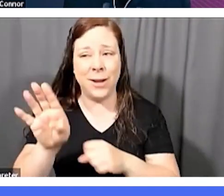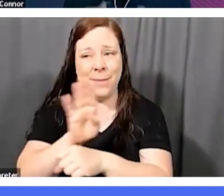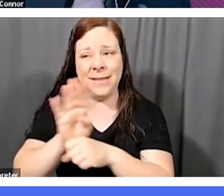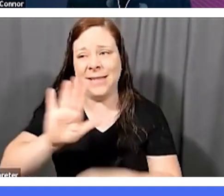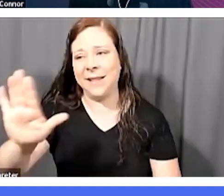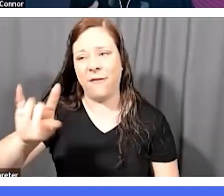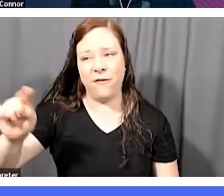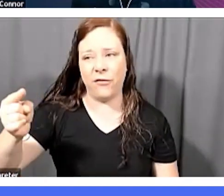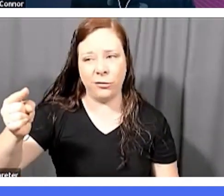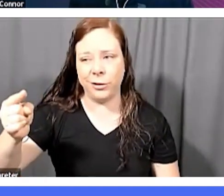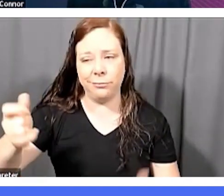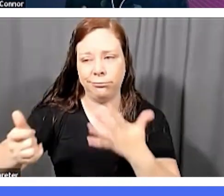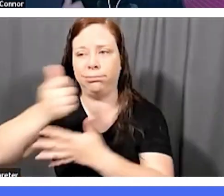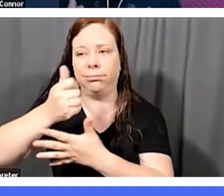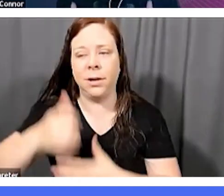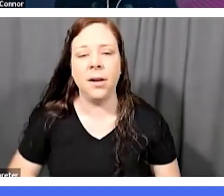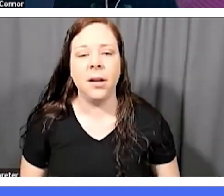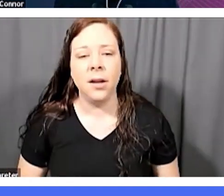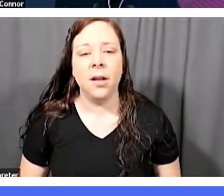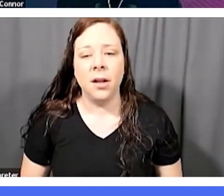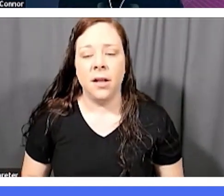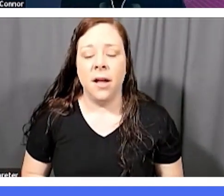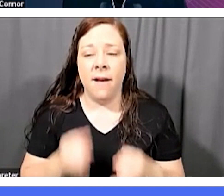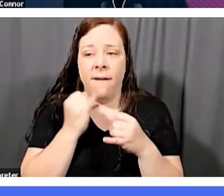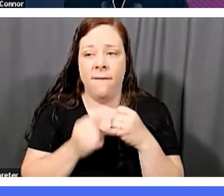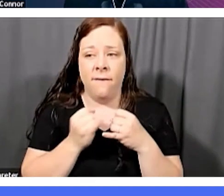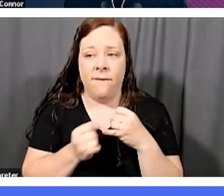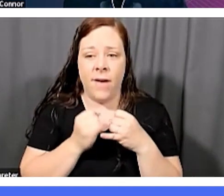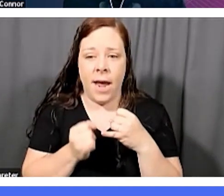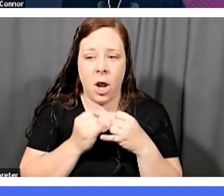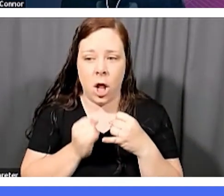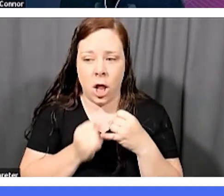And then the final piece, final core piece of our learners that we know as a whole is